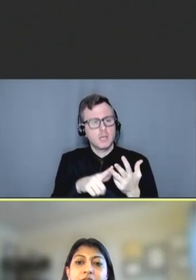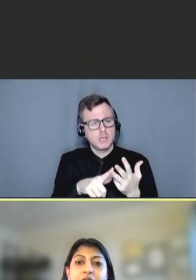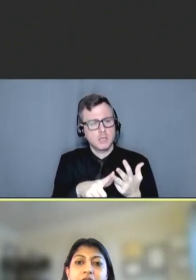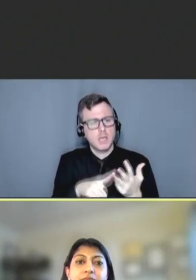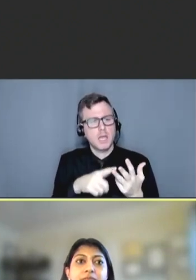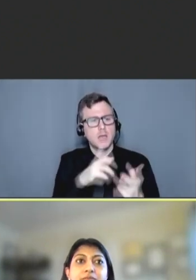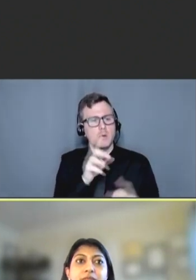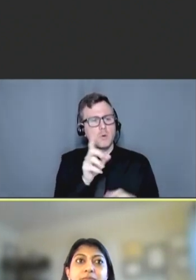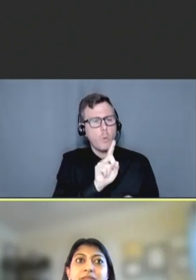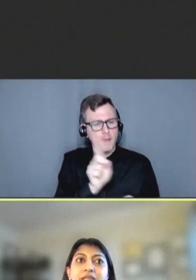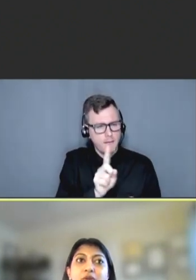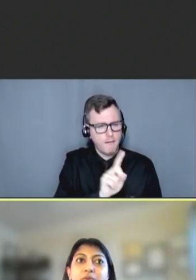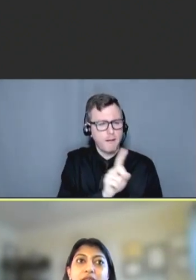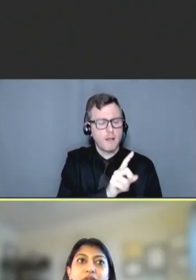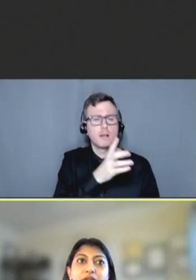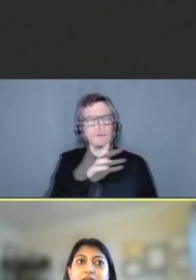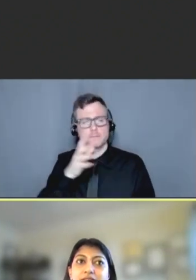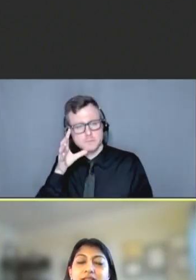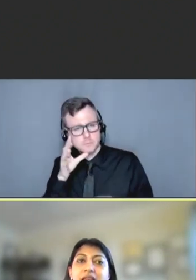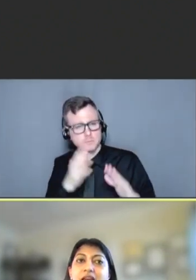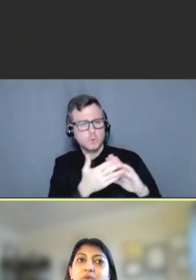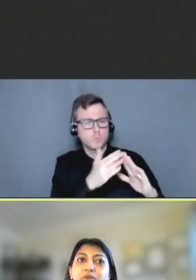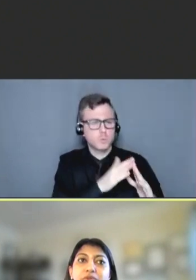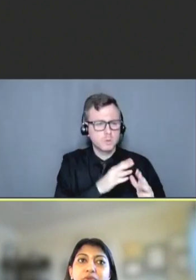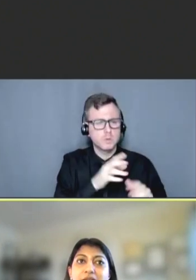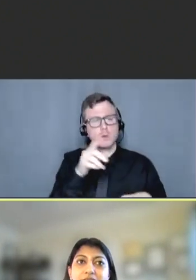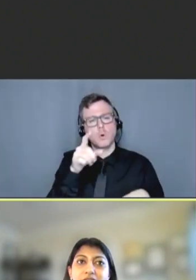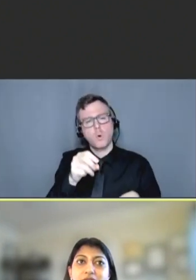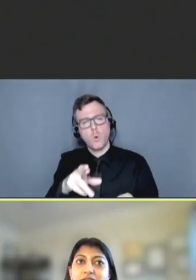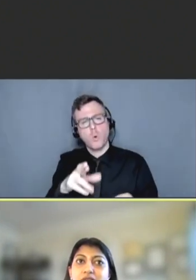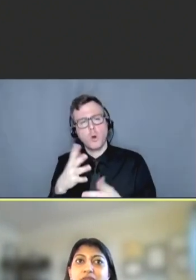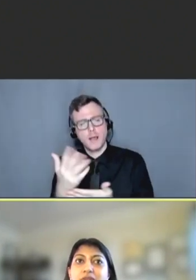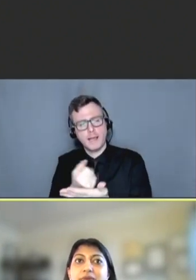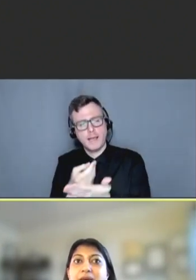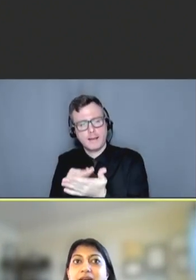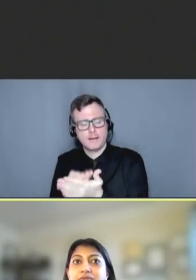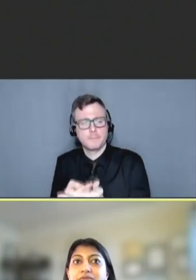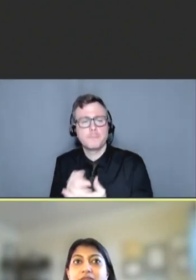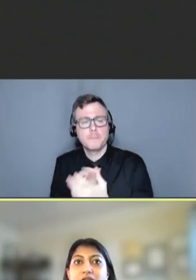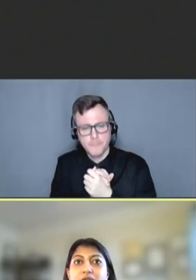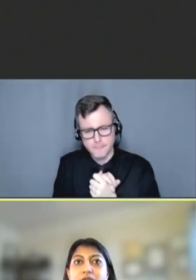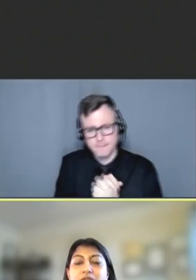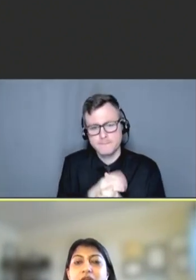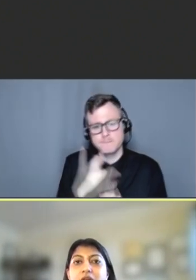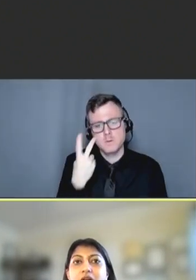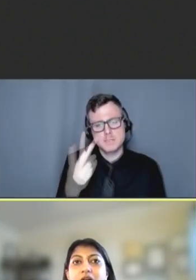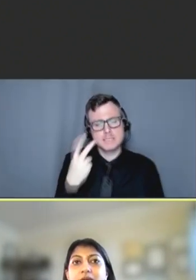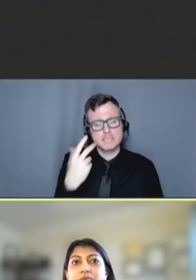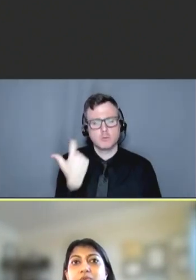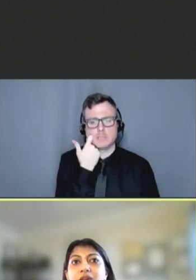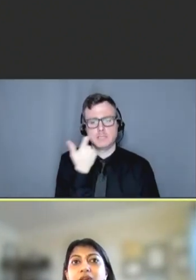The big takeaway here is that the annual flu vaccine rates over the past five years, whatever